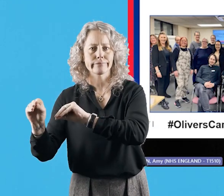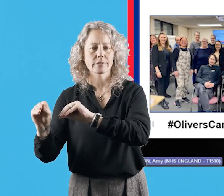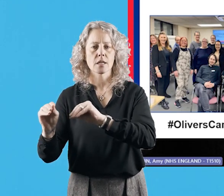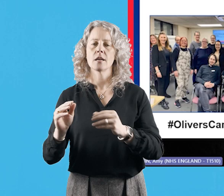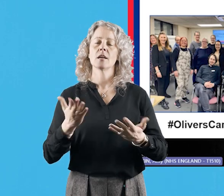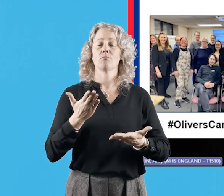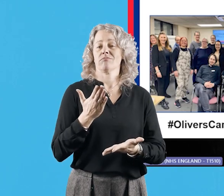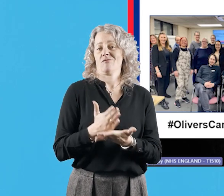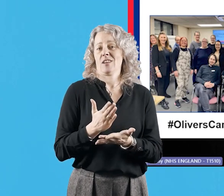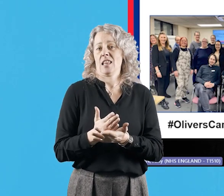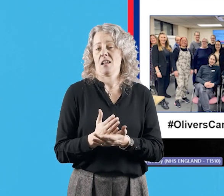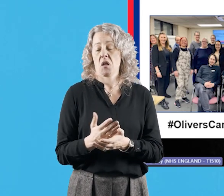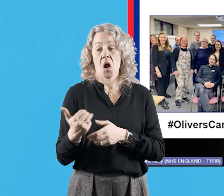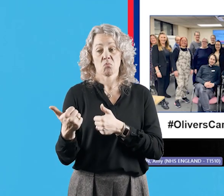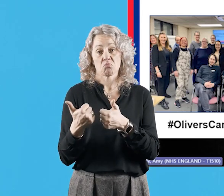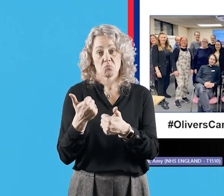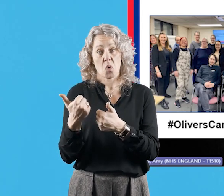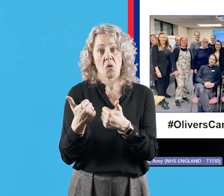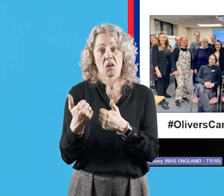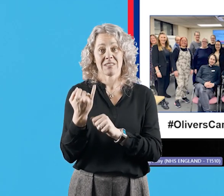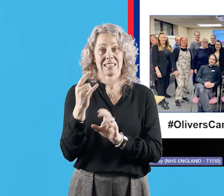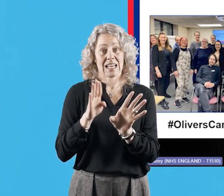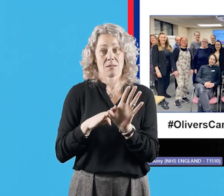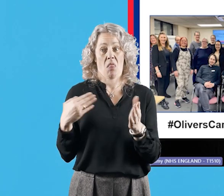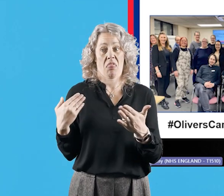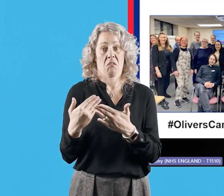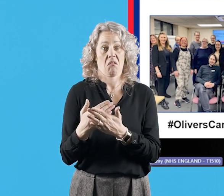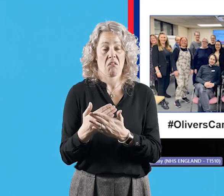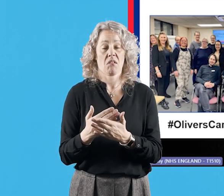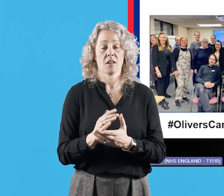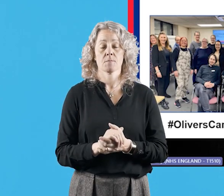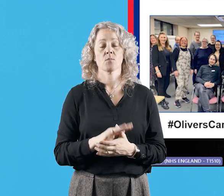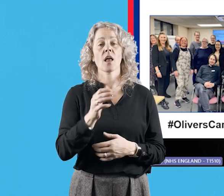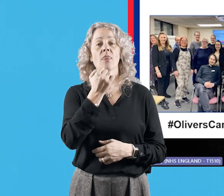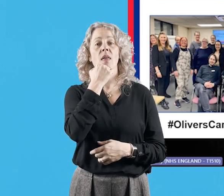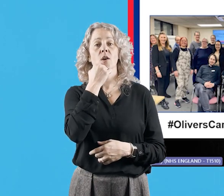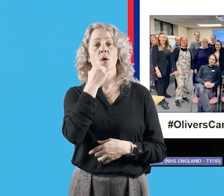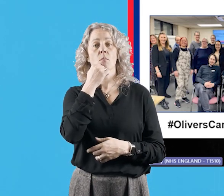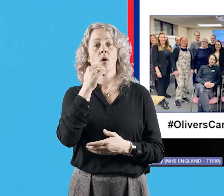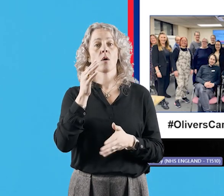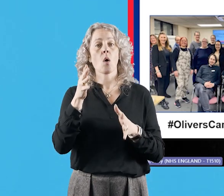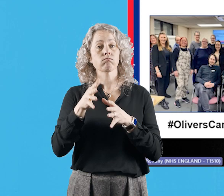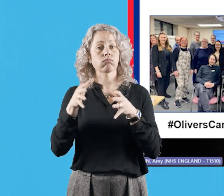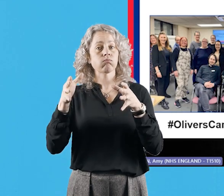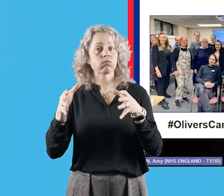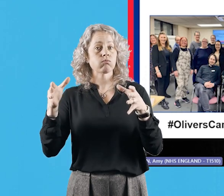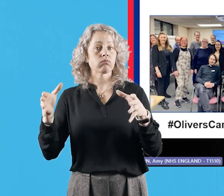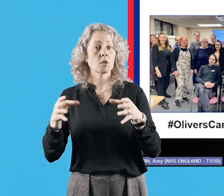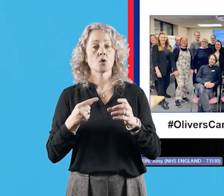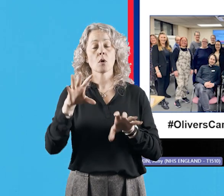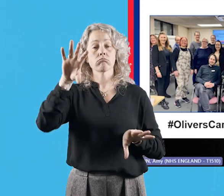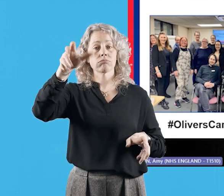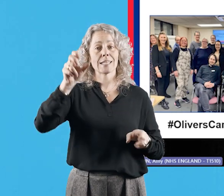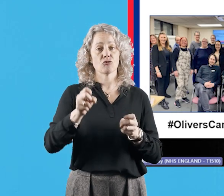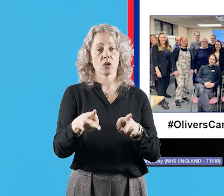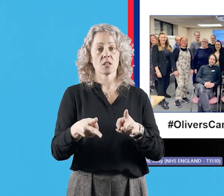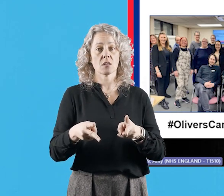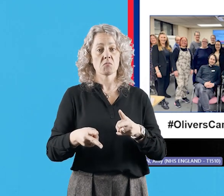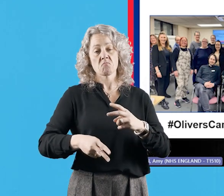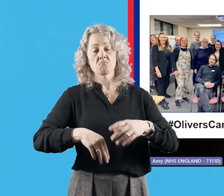not bad for six months, OK. And that number is growing all the time. And there are some regions and systems that are cracking on